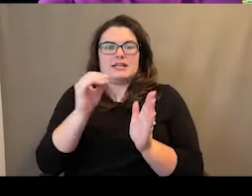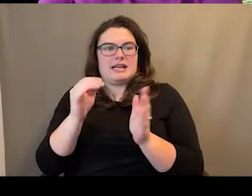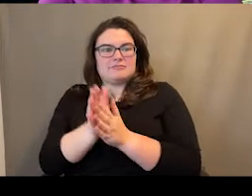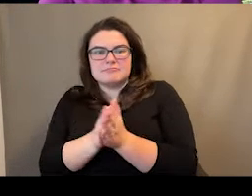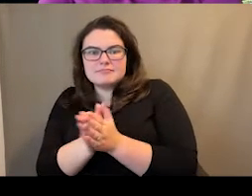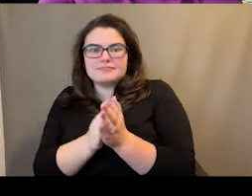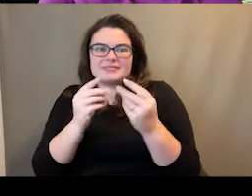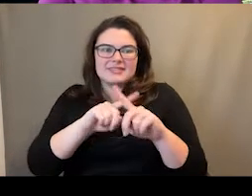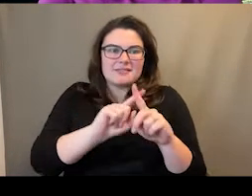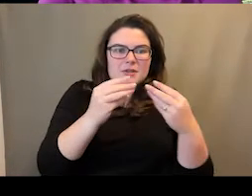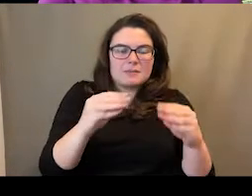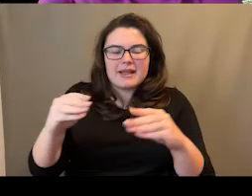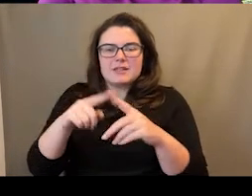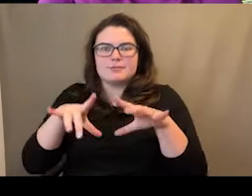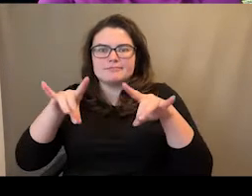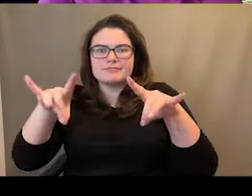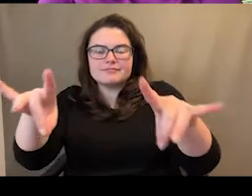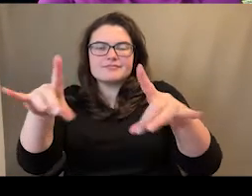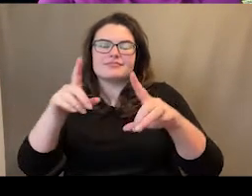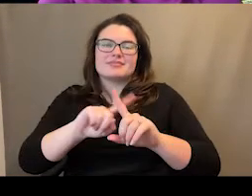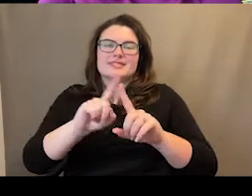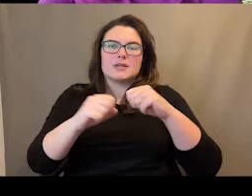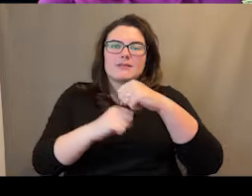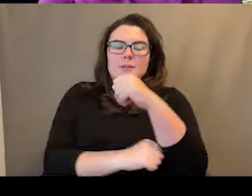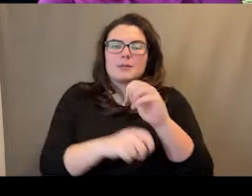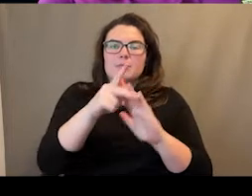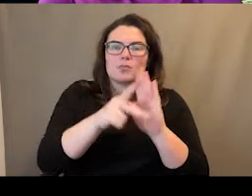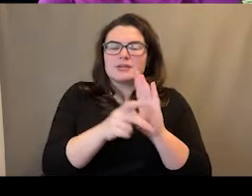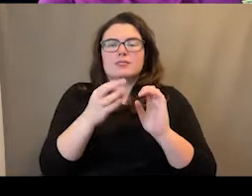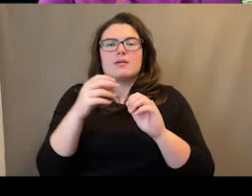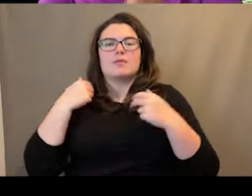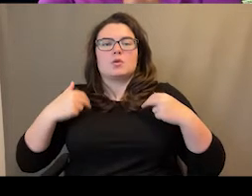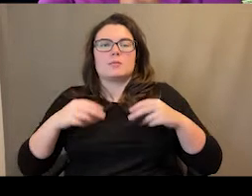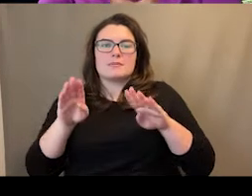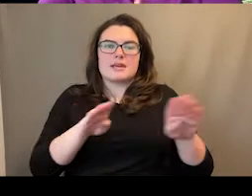fundamental principles of human behavior and cognition at levels all the way from sales to